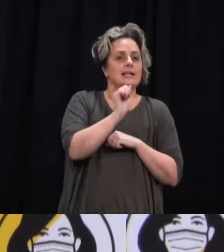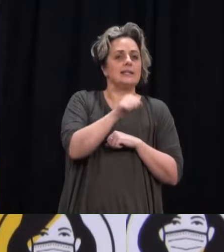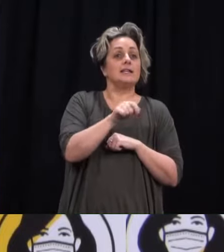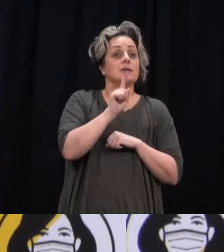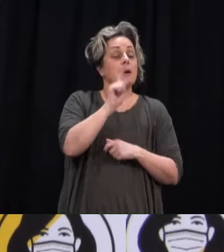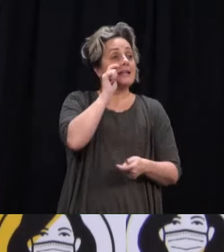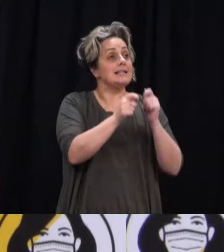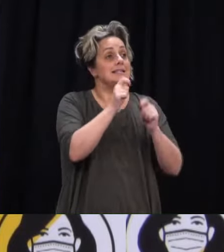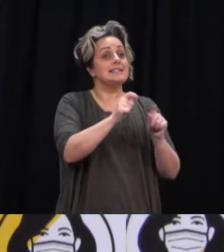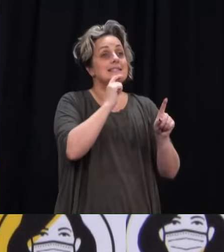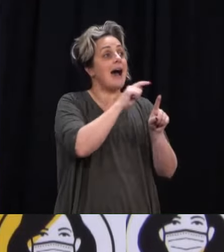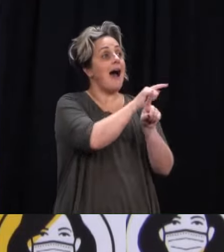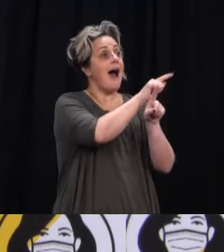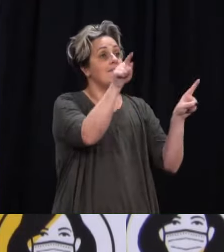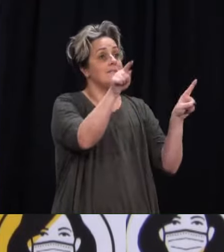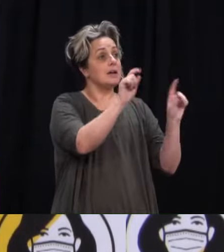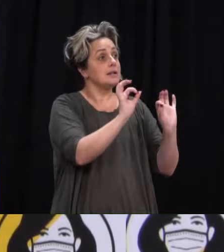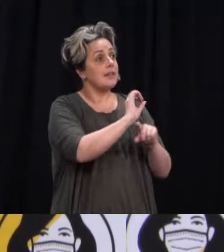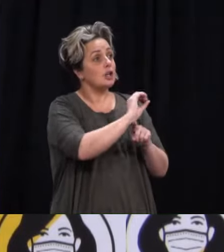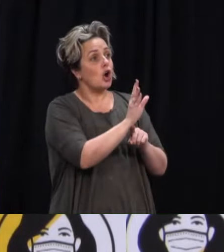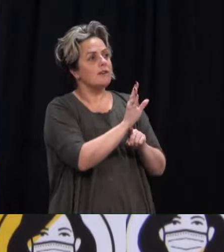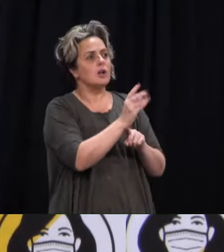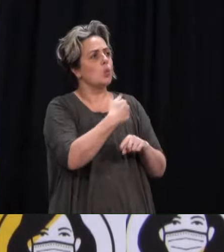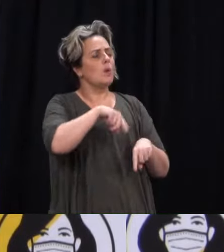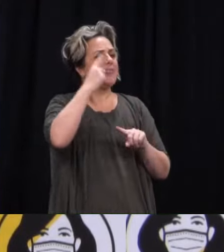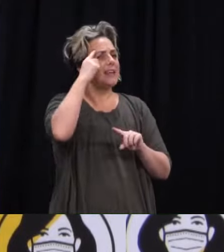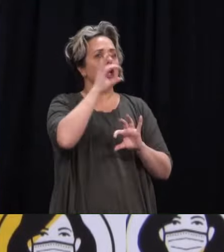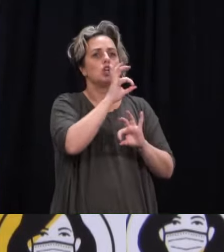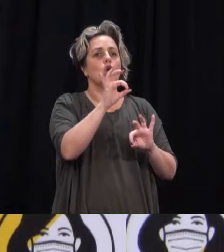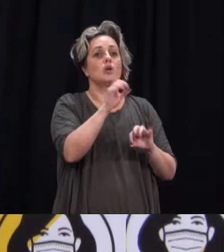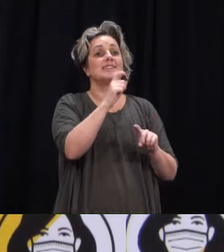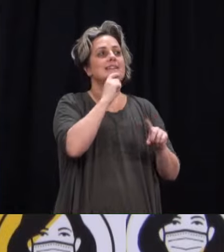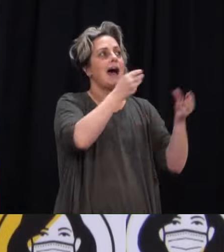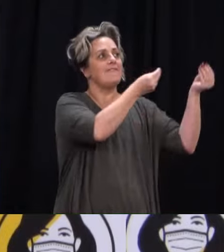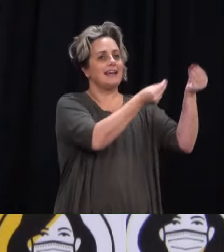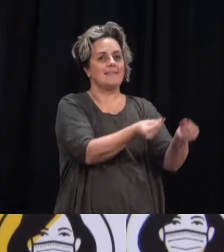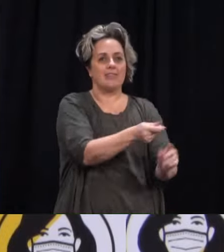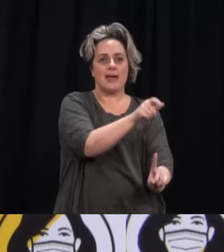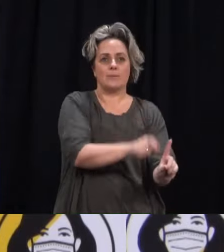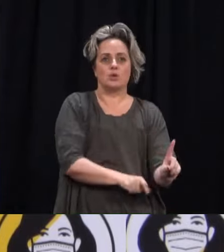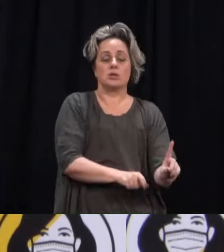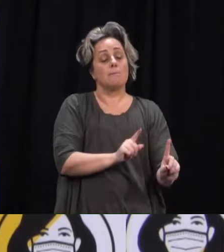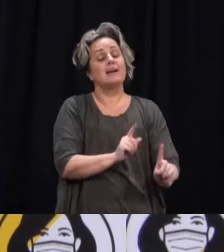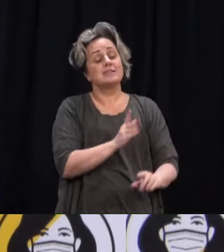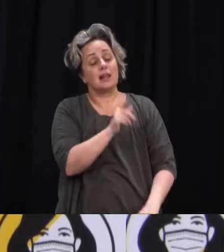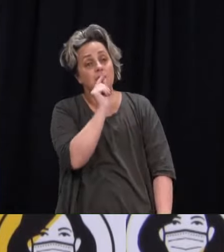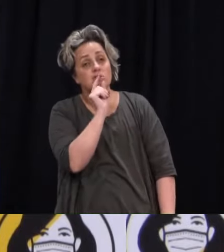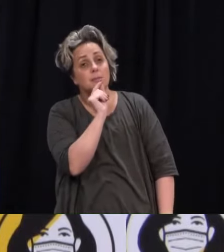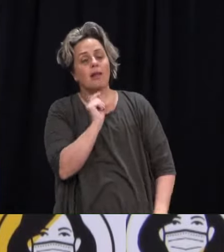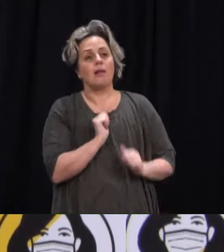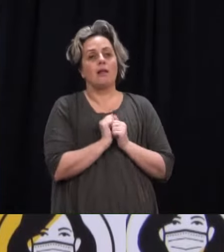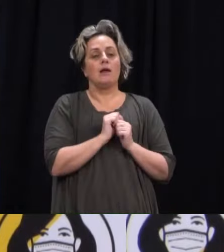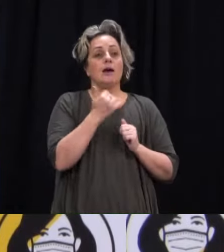before -- in the Crowne Plaza for a short period of time before transferred. Our testing of staff suggests, because they